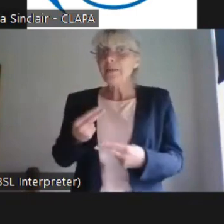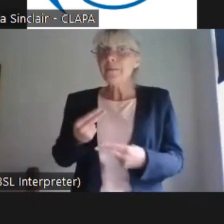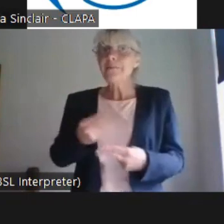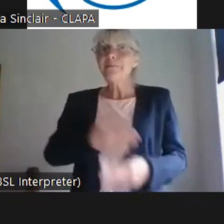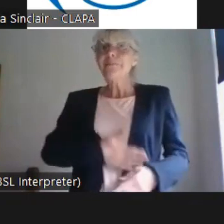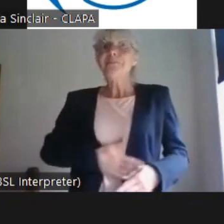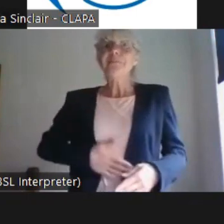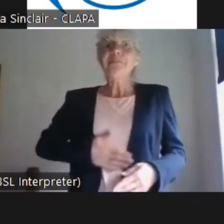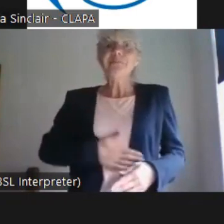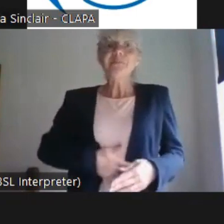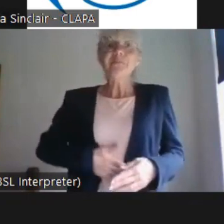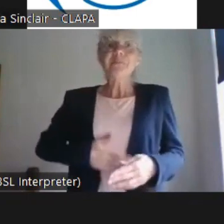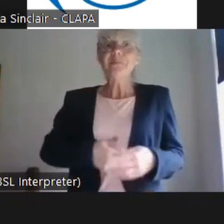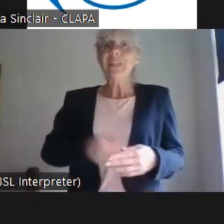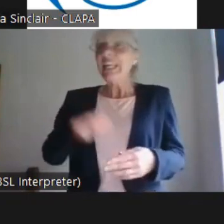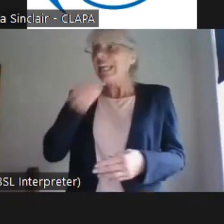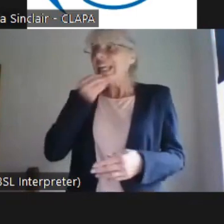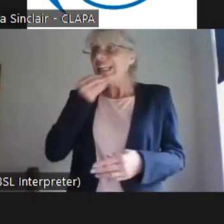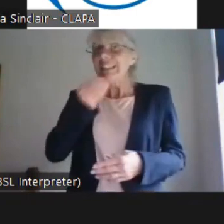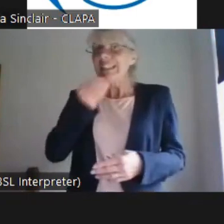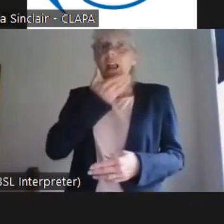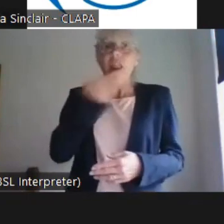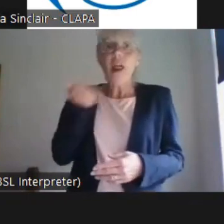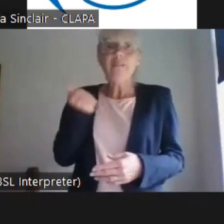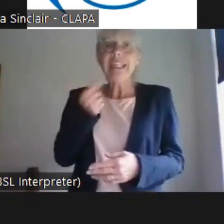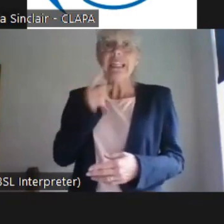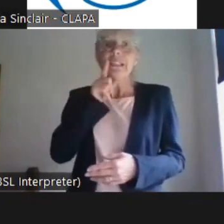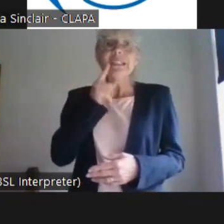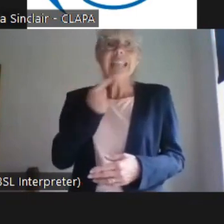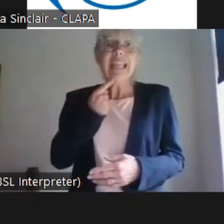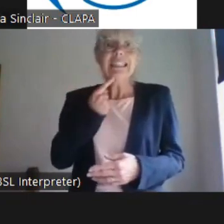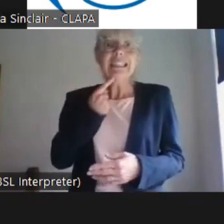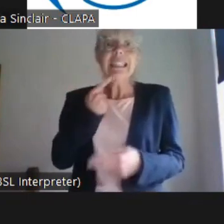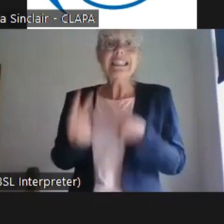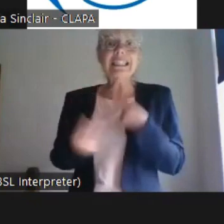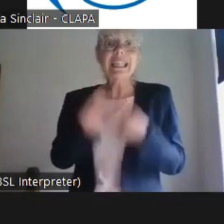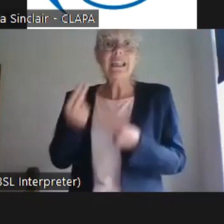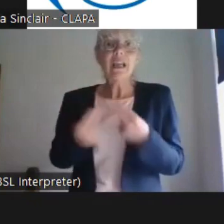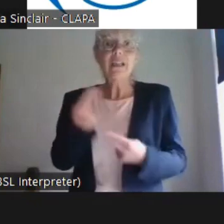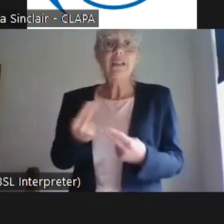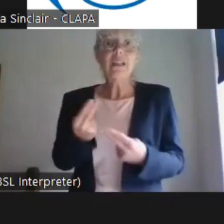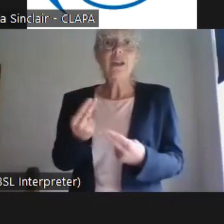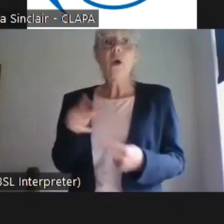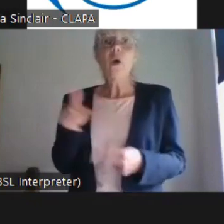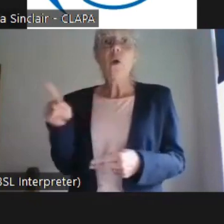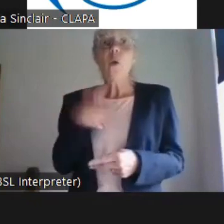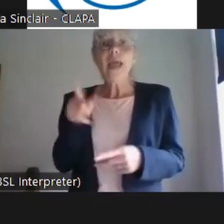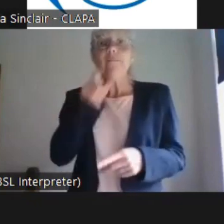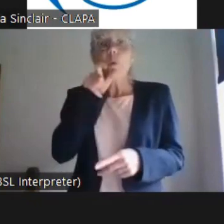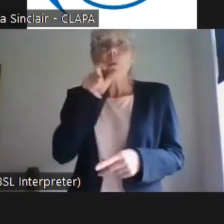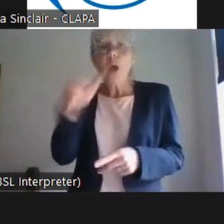your eating is Lovely isn't it tasty or dinner um whichever word you're trying to reach them say it